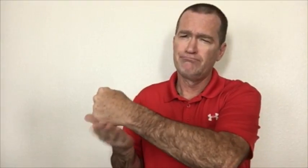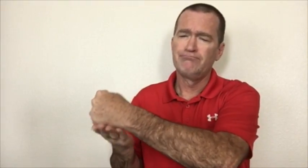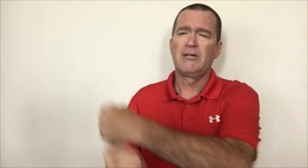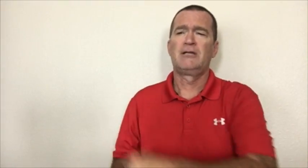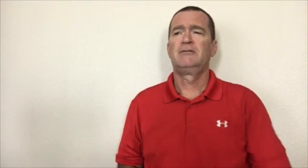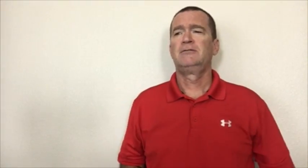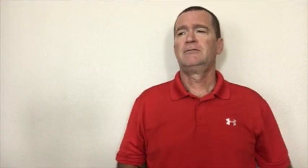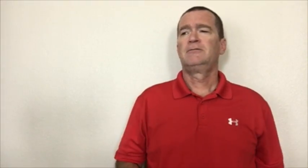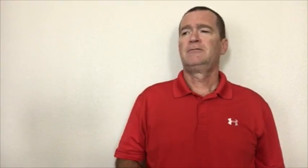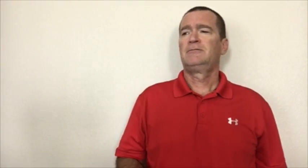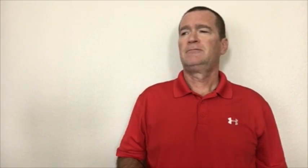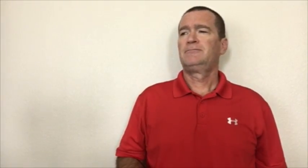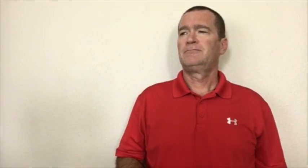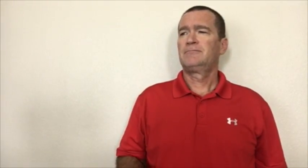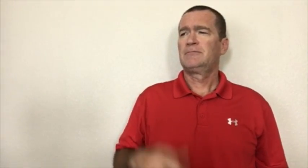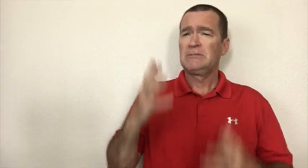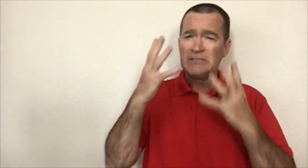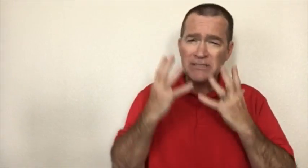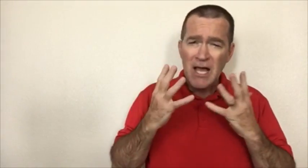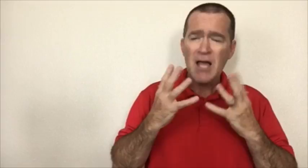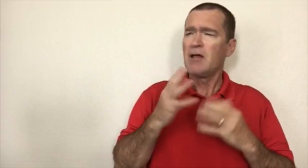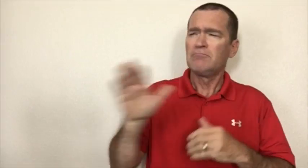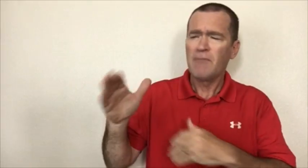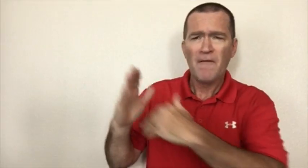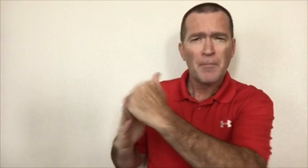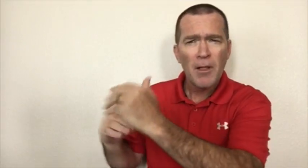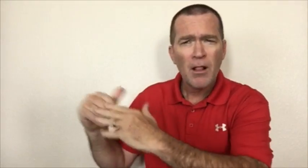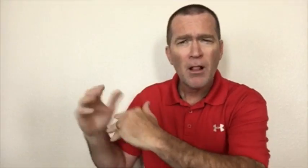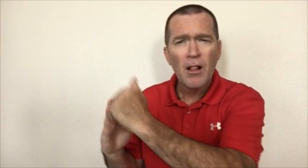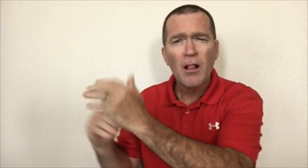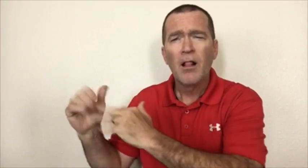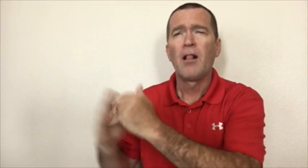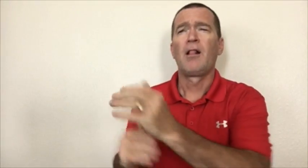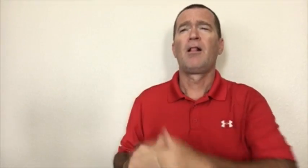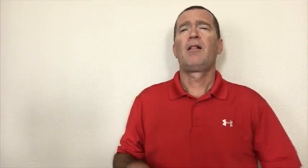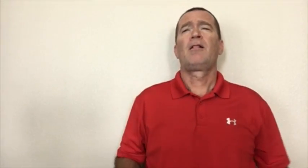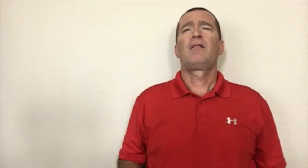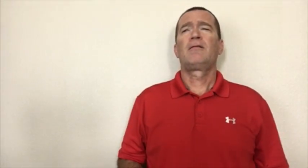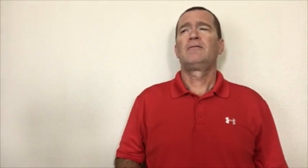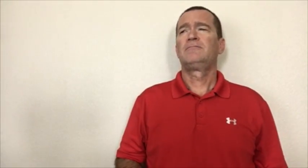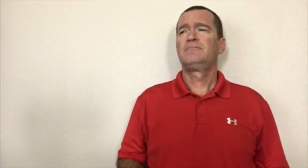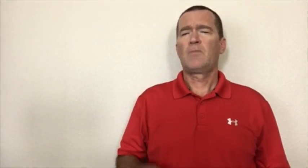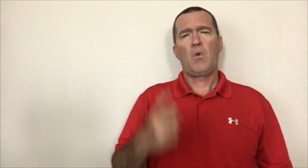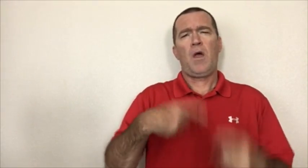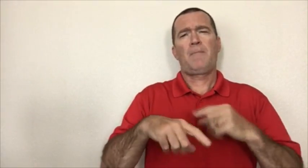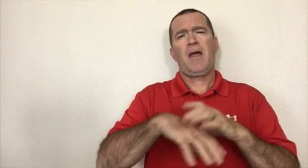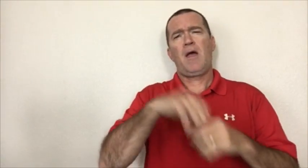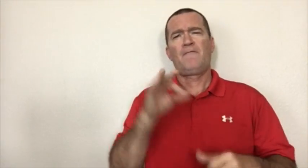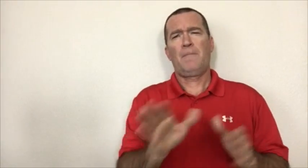struggle there there to lend that helping hand if a student. Sad, they're there to comfort